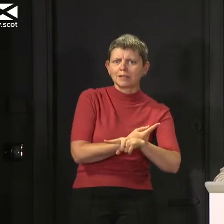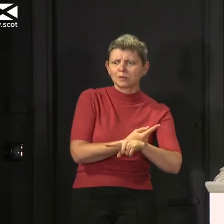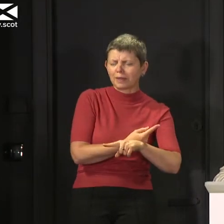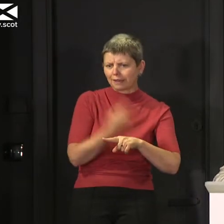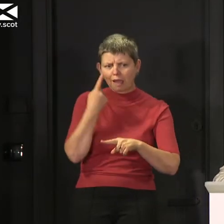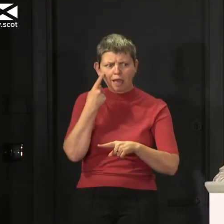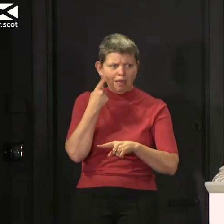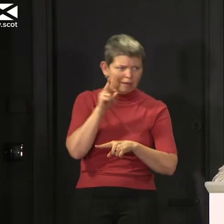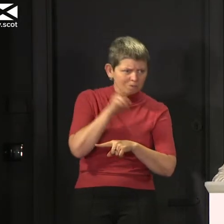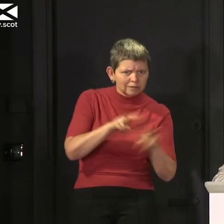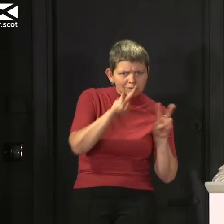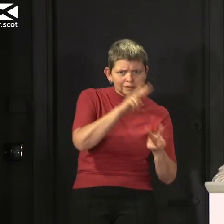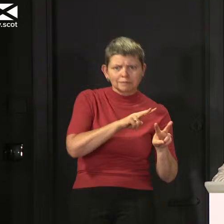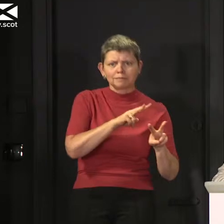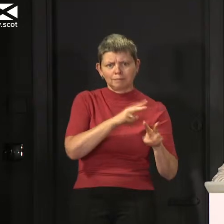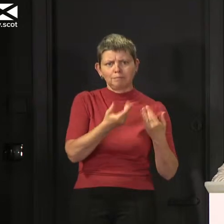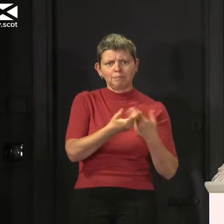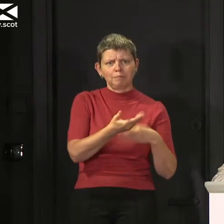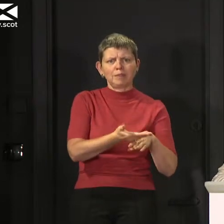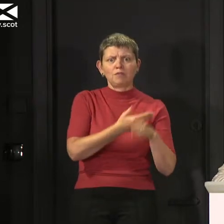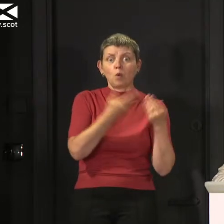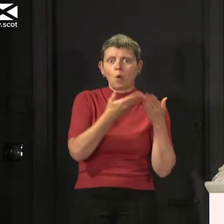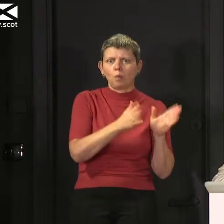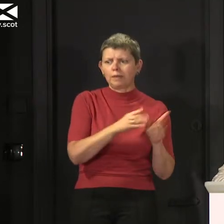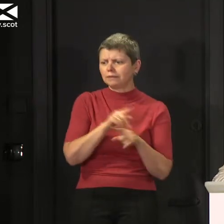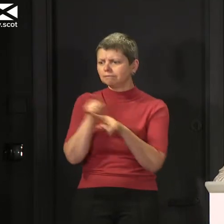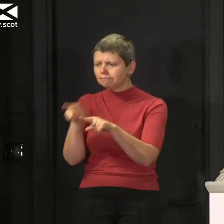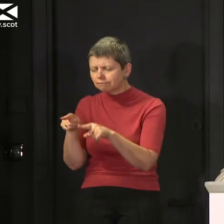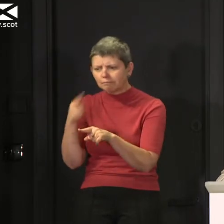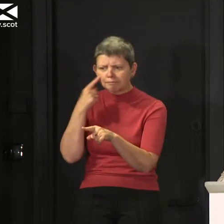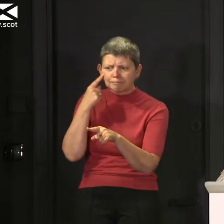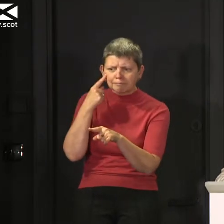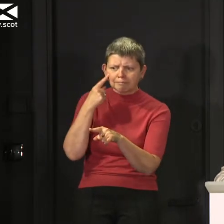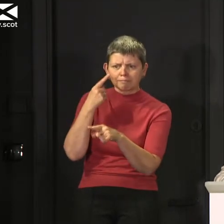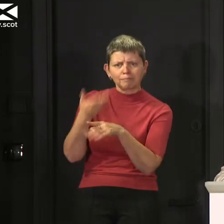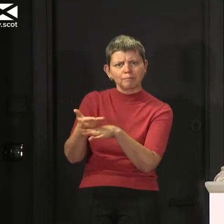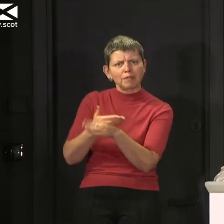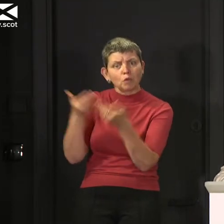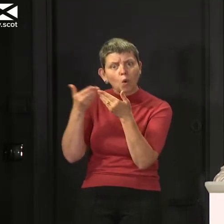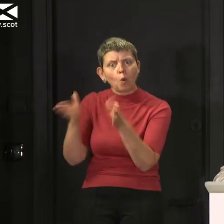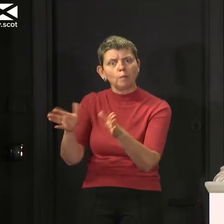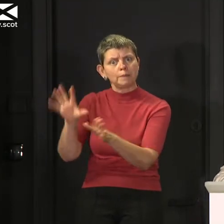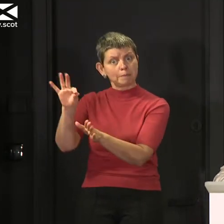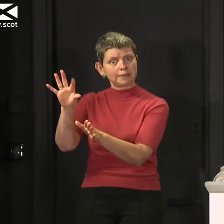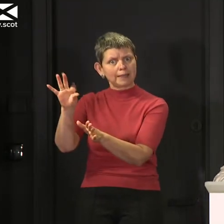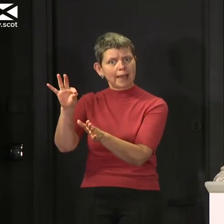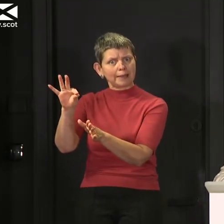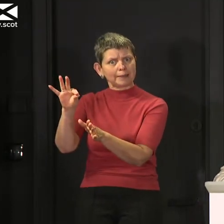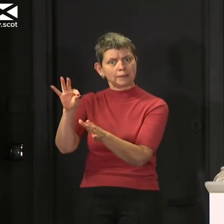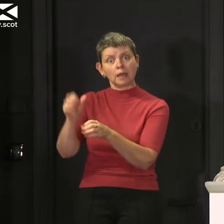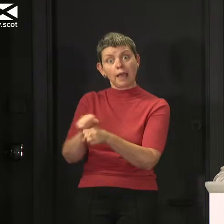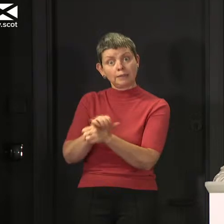I went to a beer garden in Edinburgh this morning to look at the measures that had been